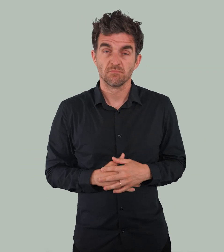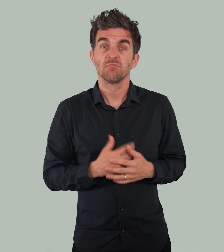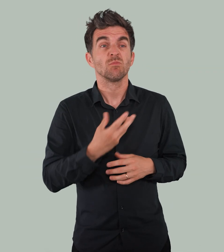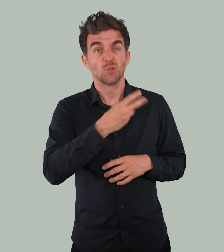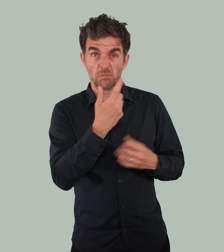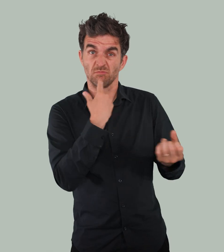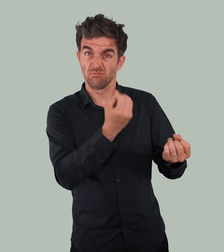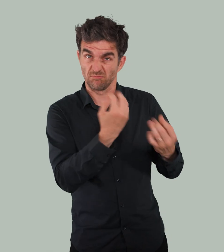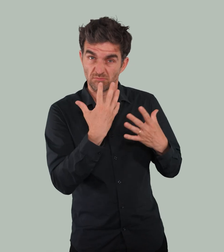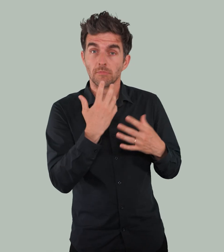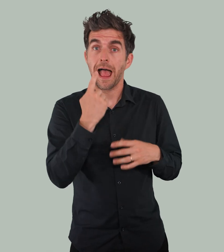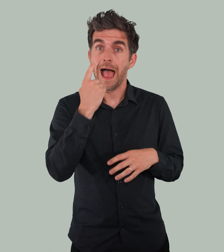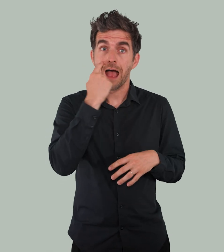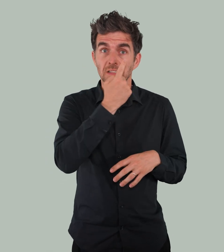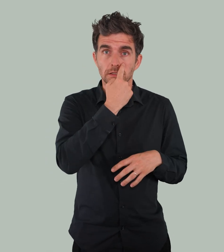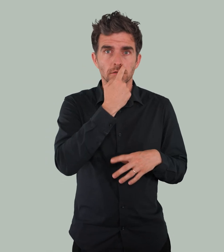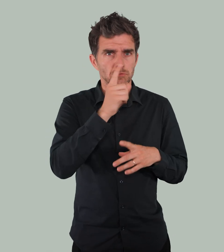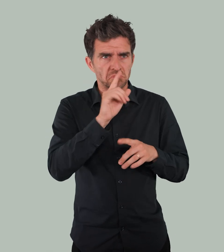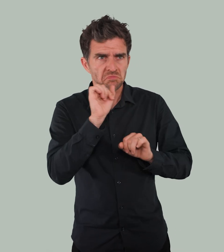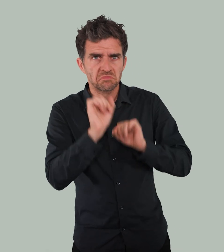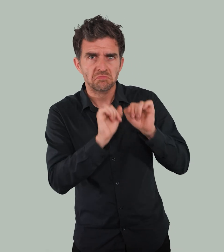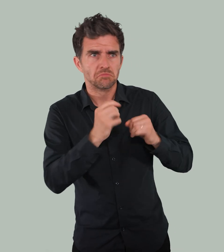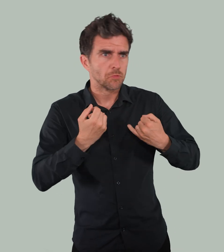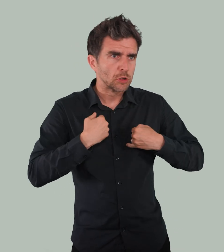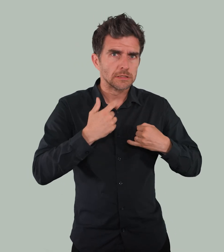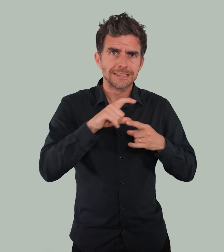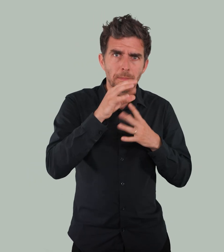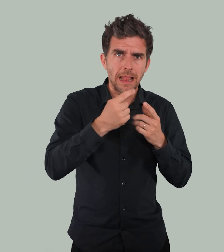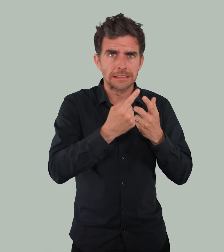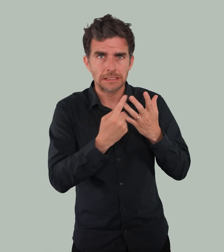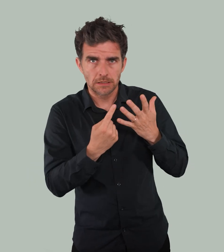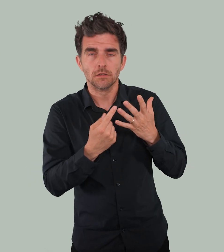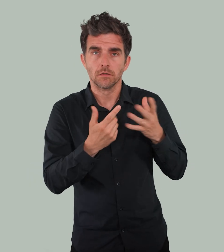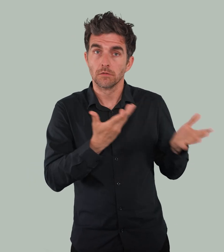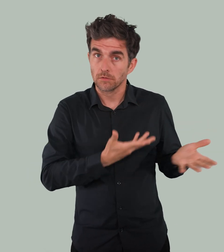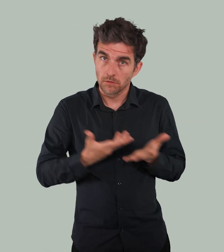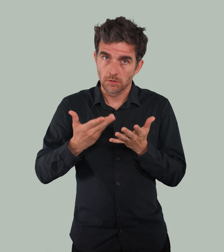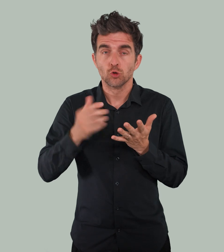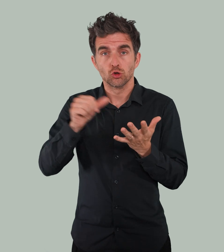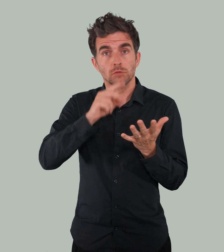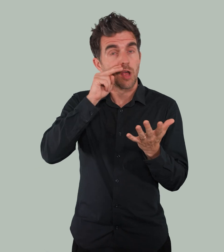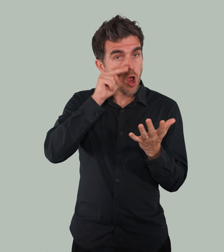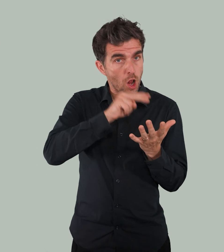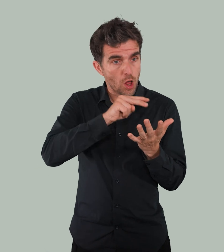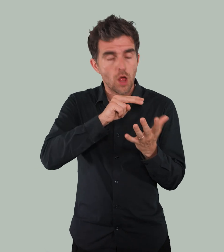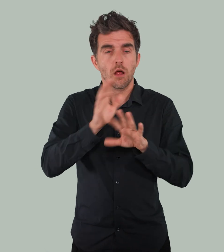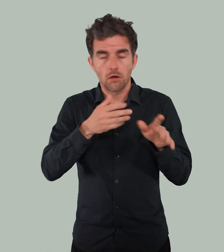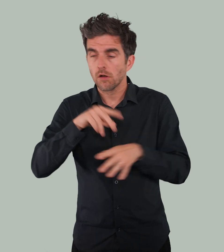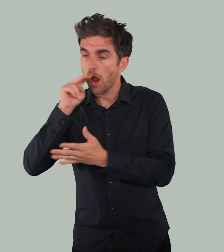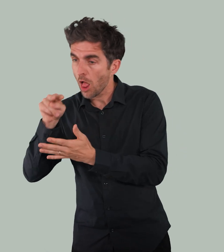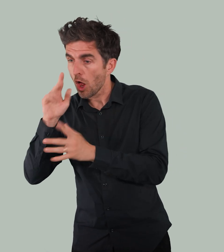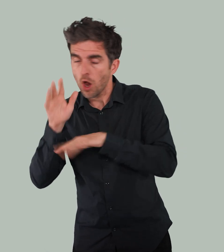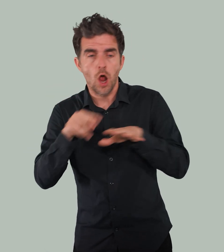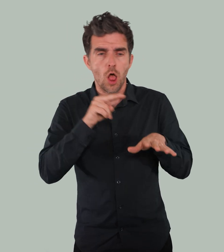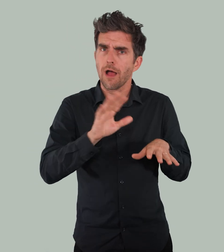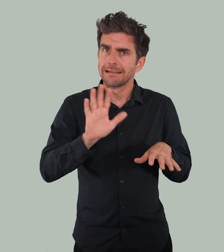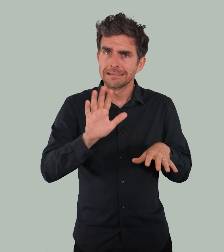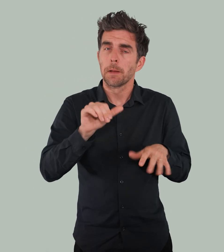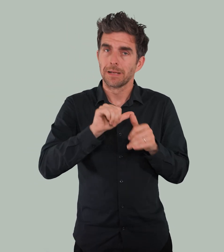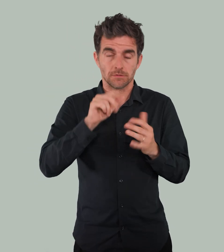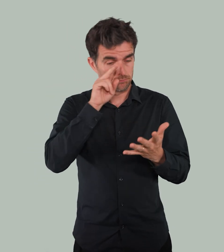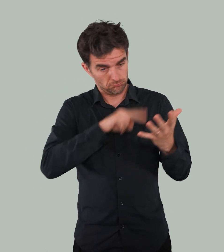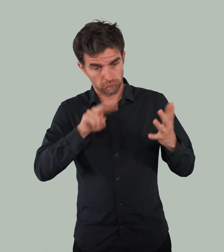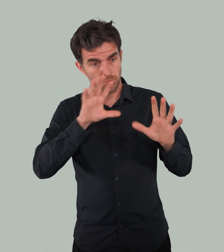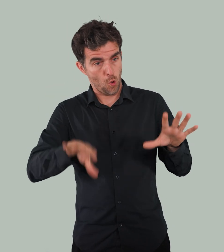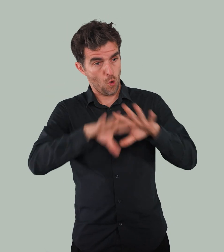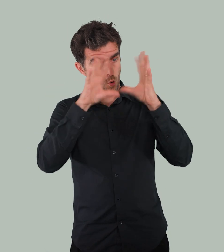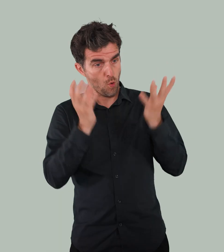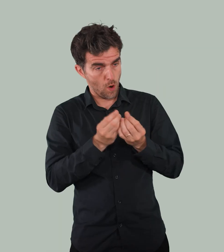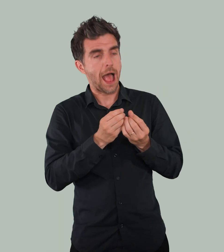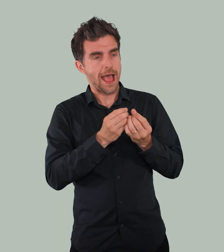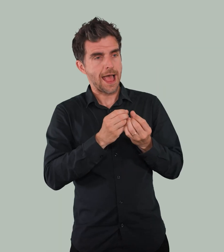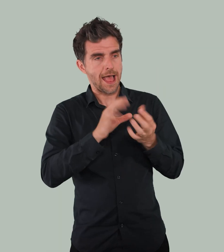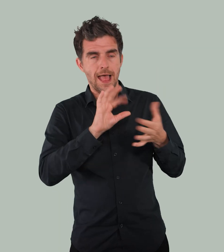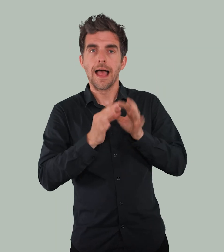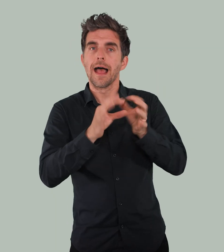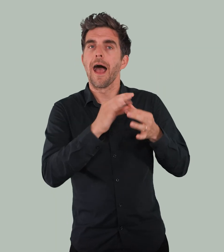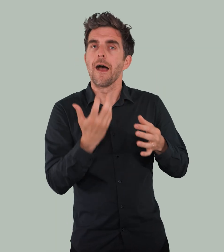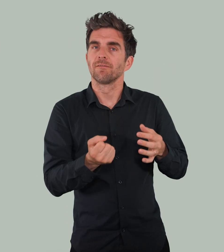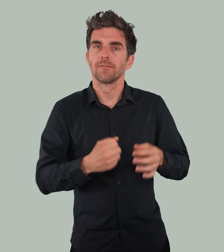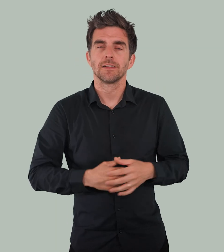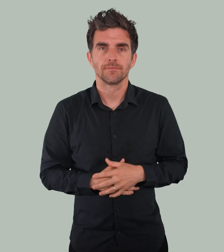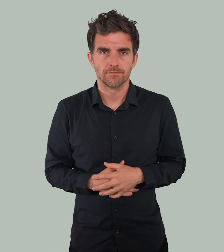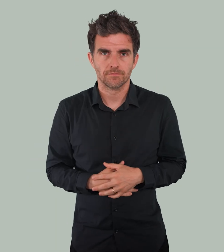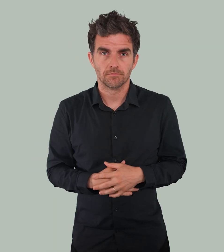They say that evidence about each condition may be looked at separately, rather than as a whole.